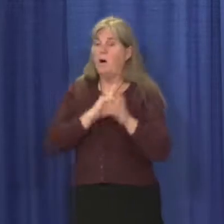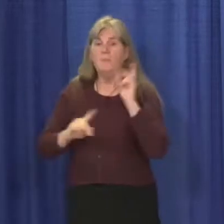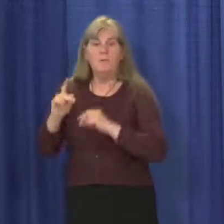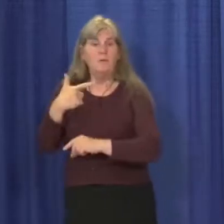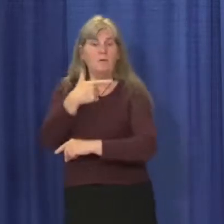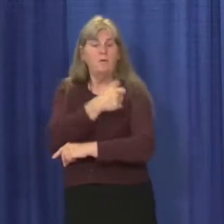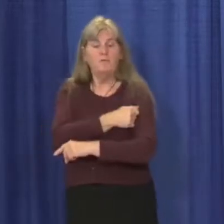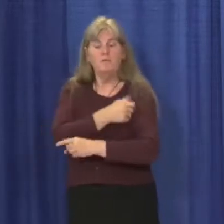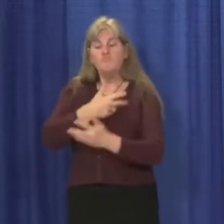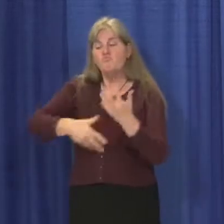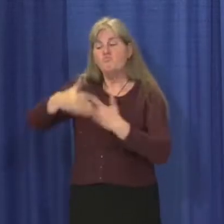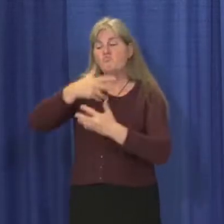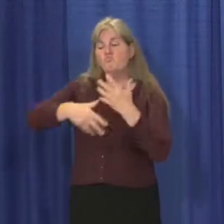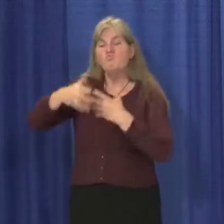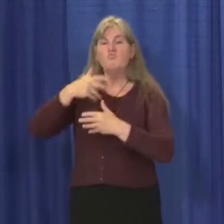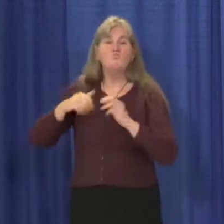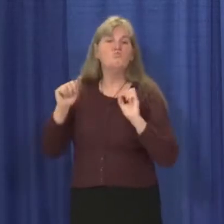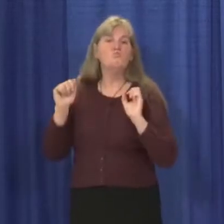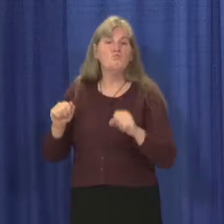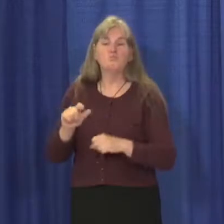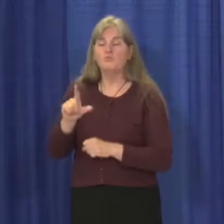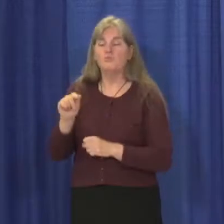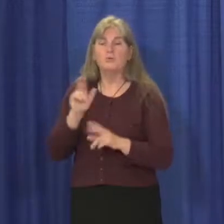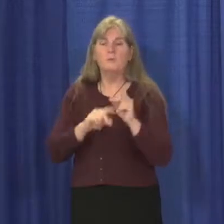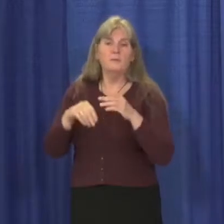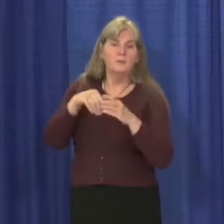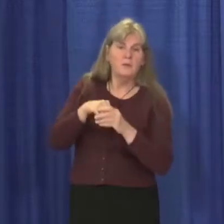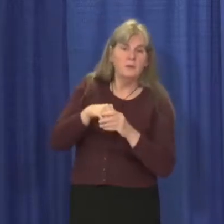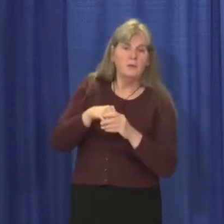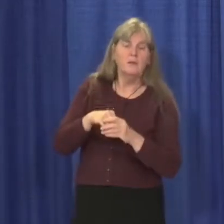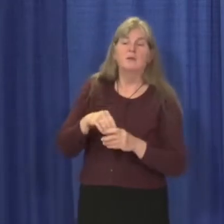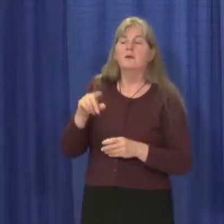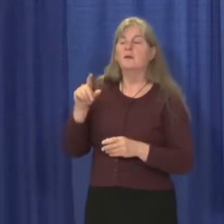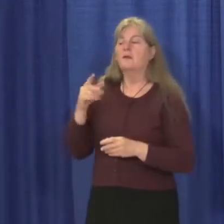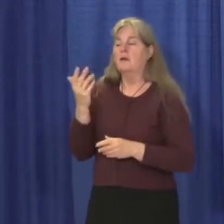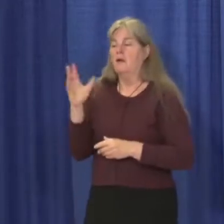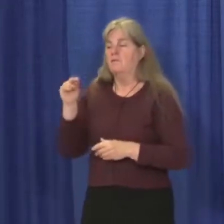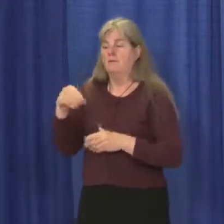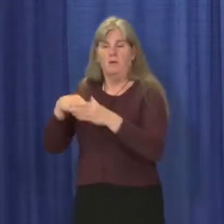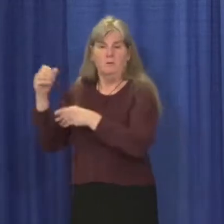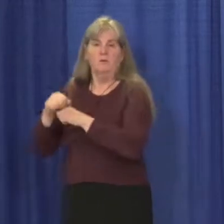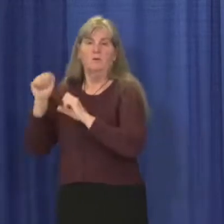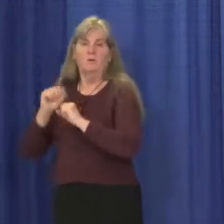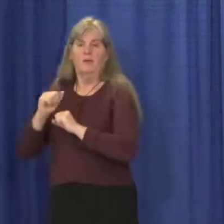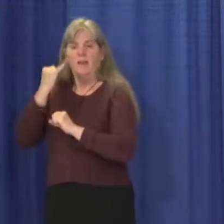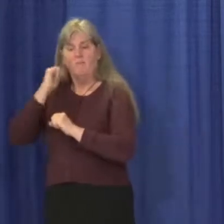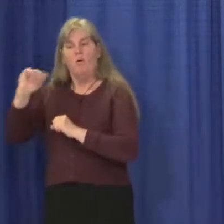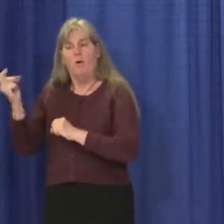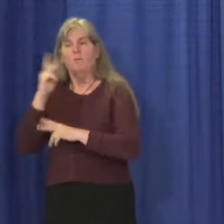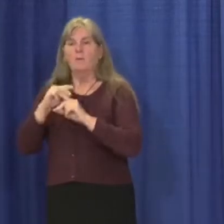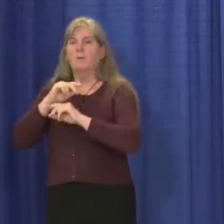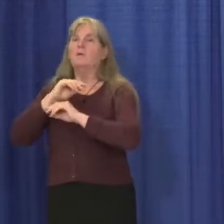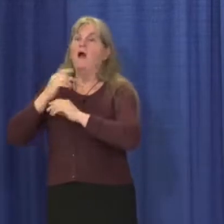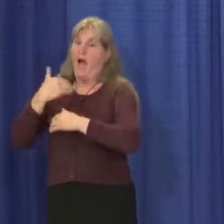can continue to gather up to the current limits of 20 indoors and 50 outdoors.